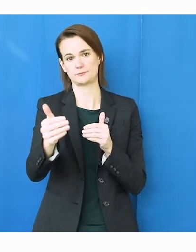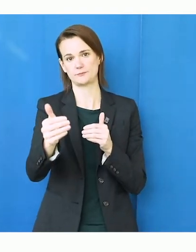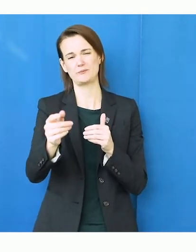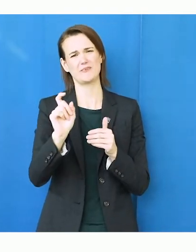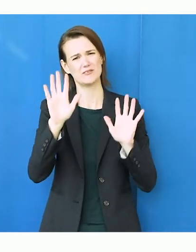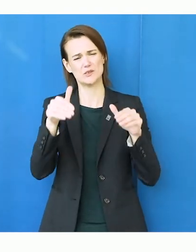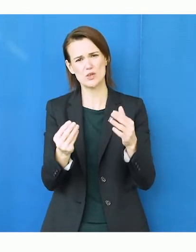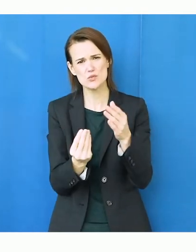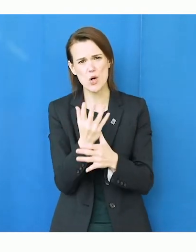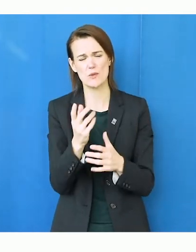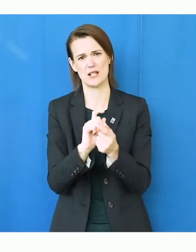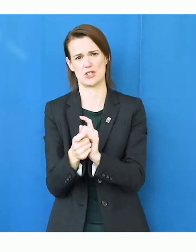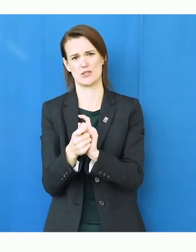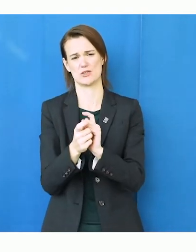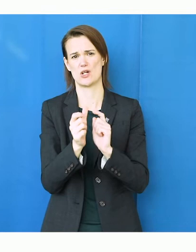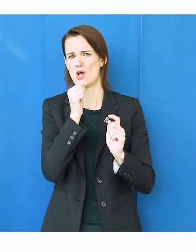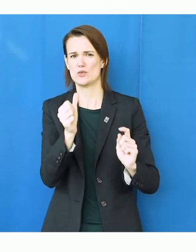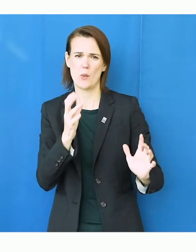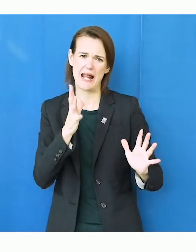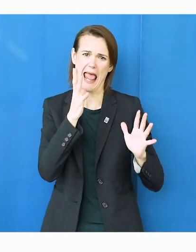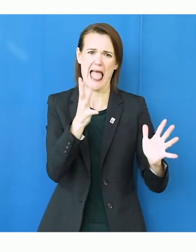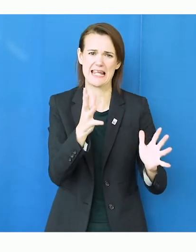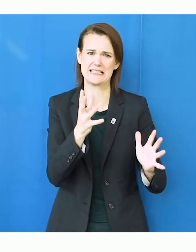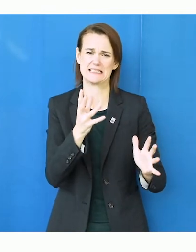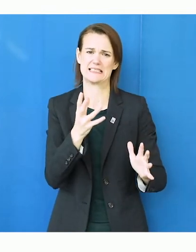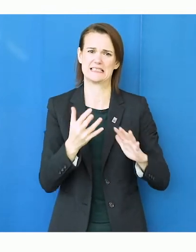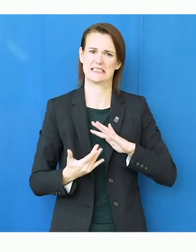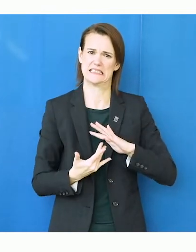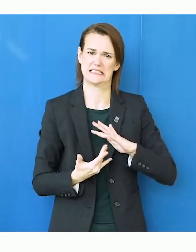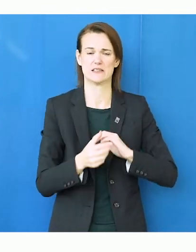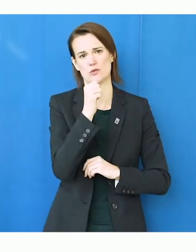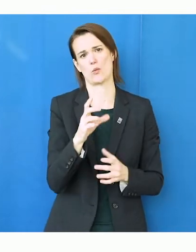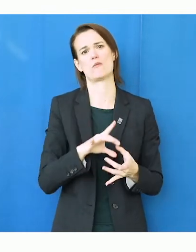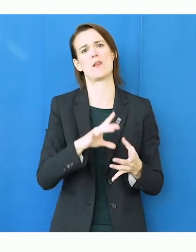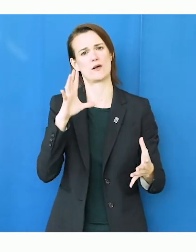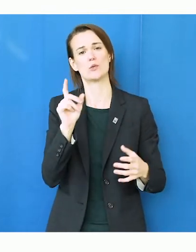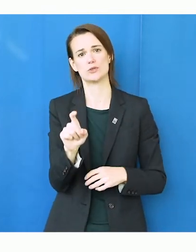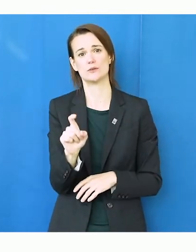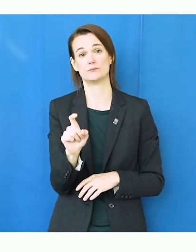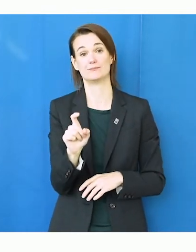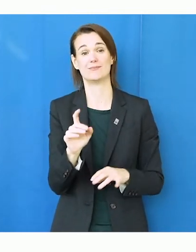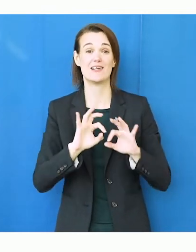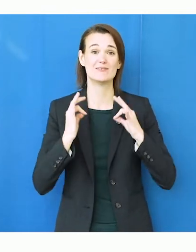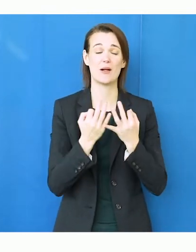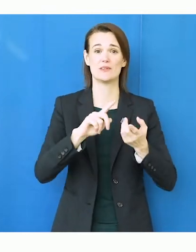onto hate. Let us not forget our friends and families who supported us throughout our education.